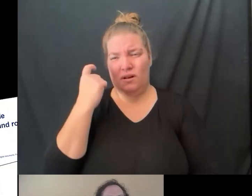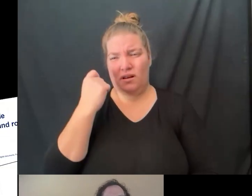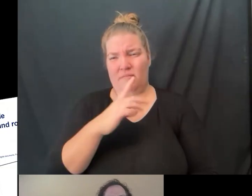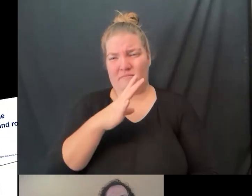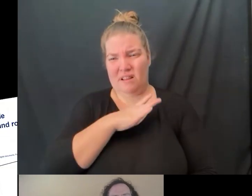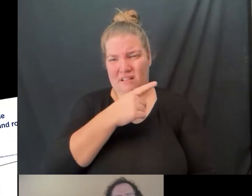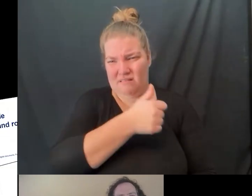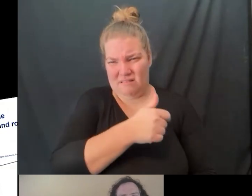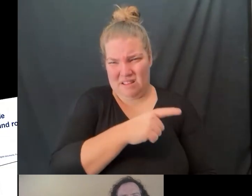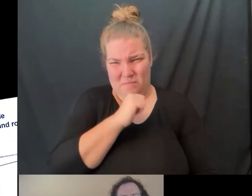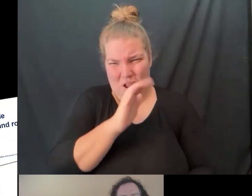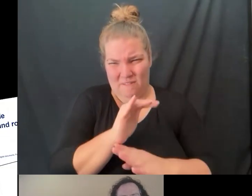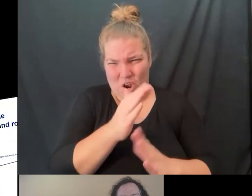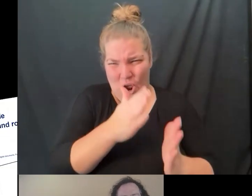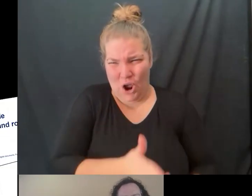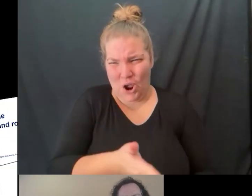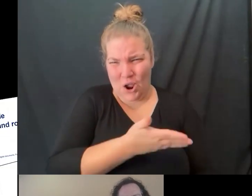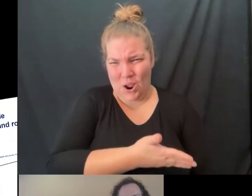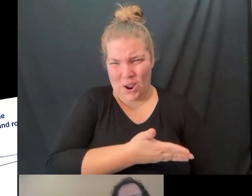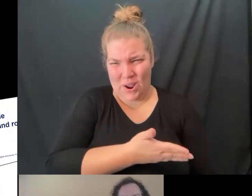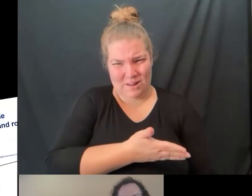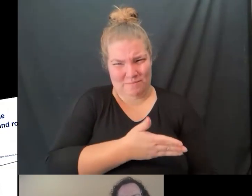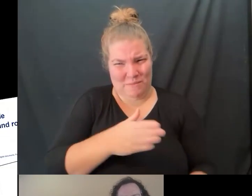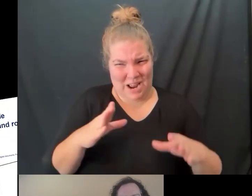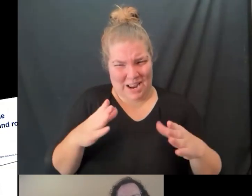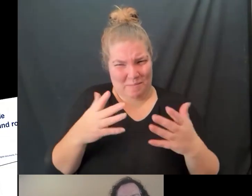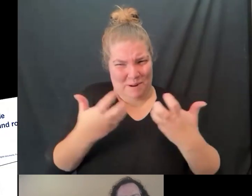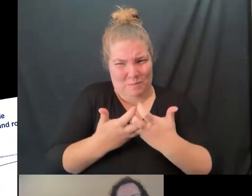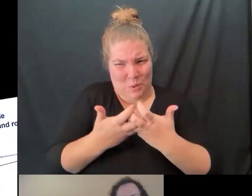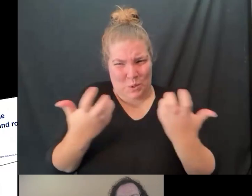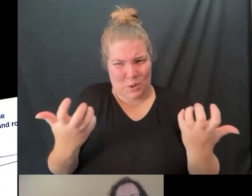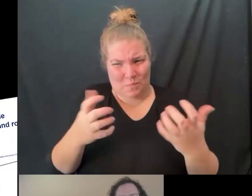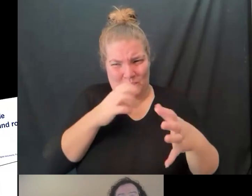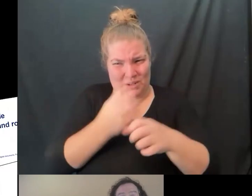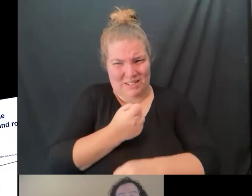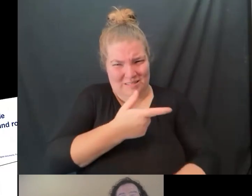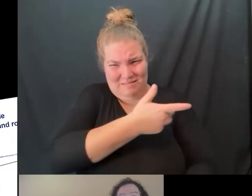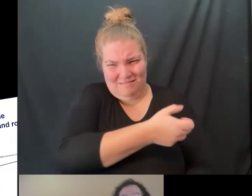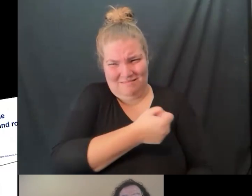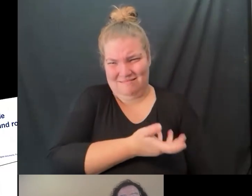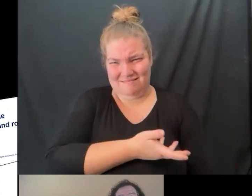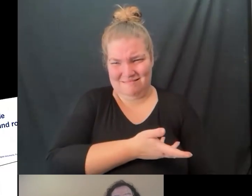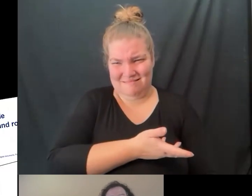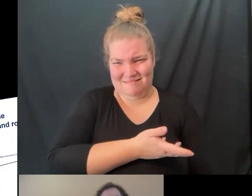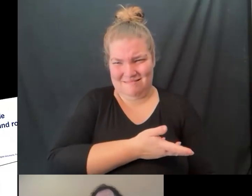And if the legal answer you need isn't that important to you,